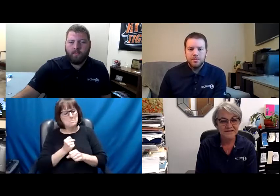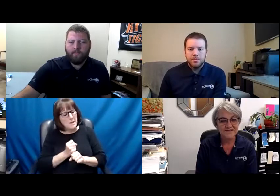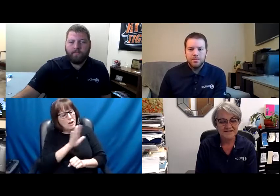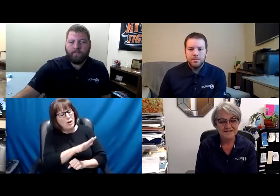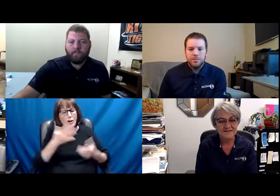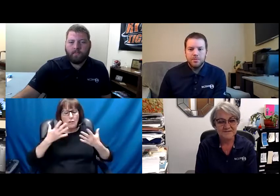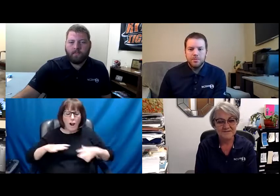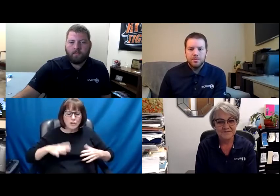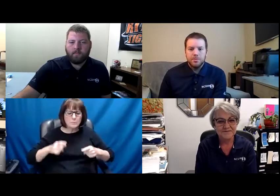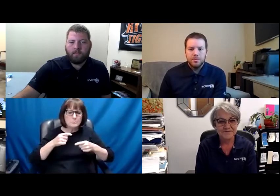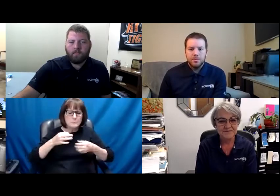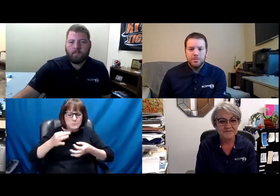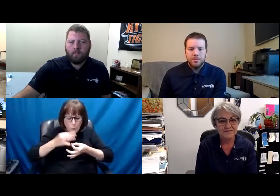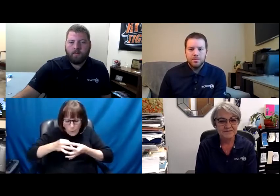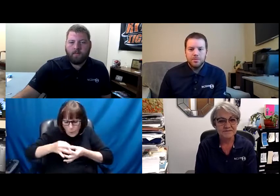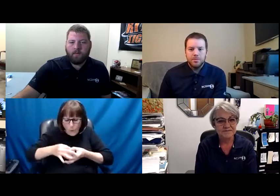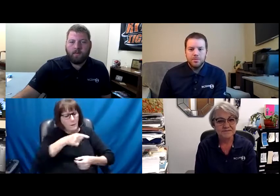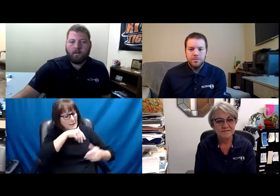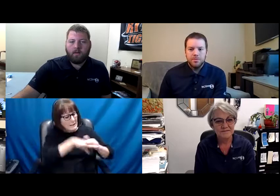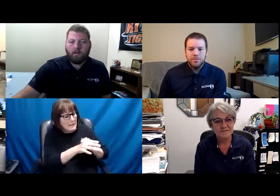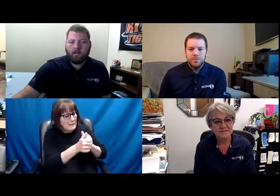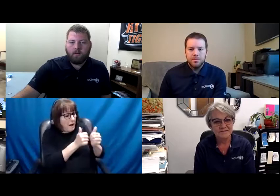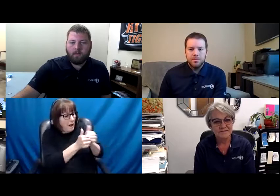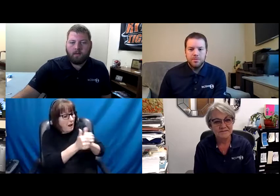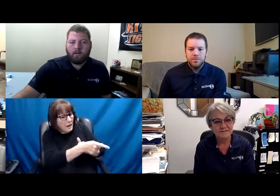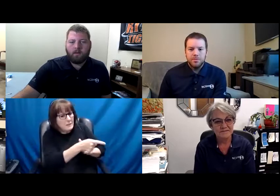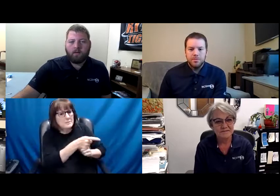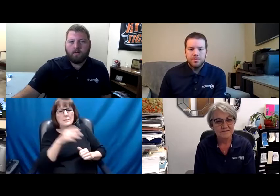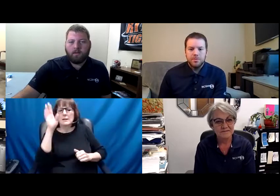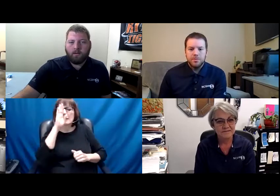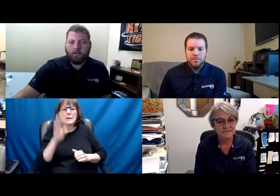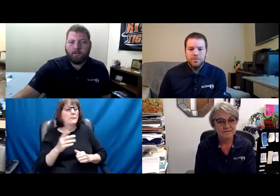for her and then she would enter contests and we never failed to win a prize with